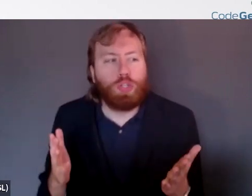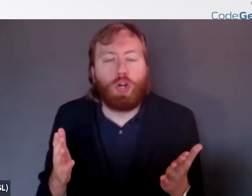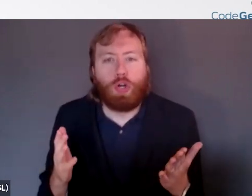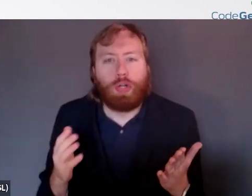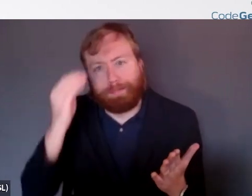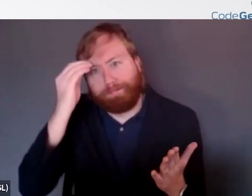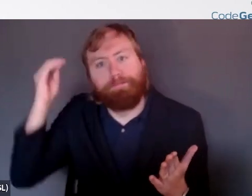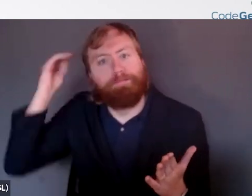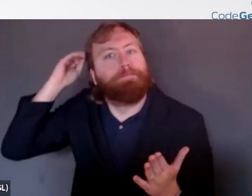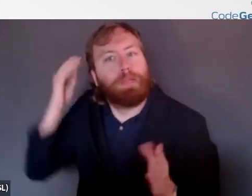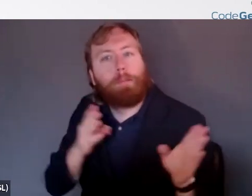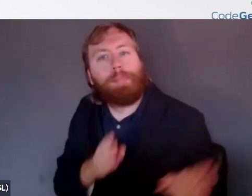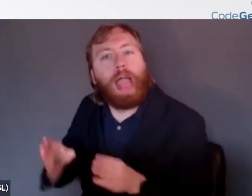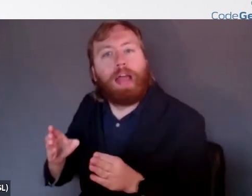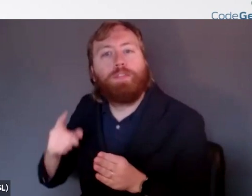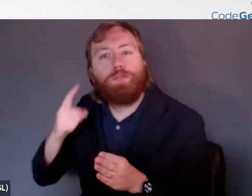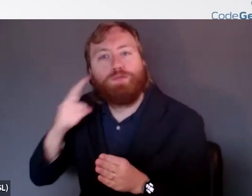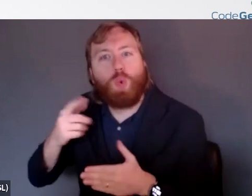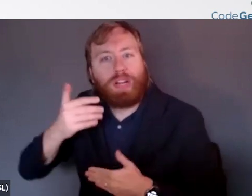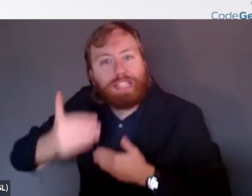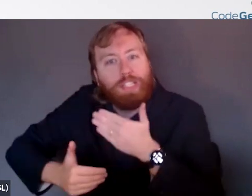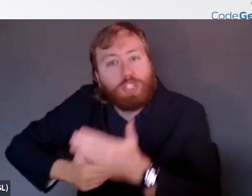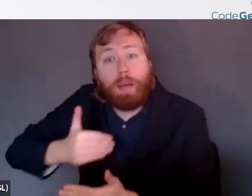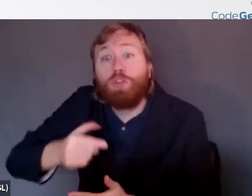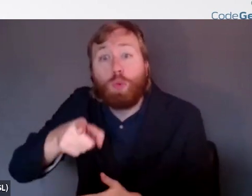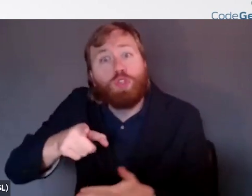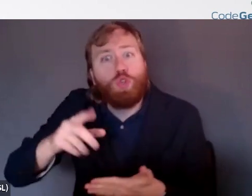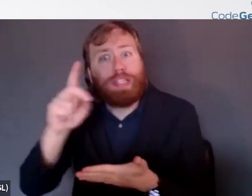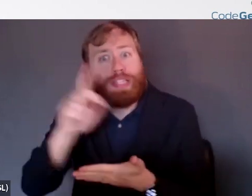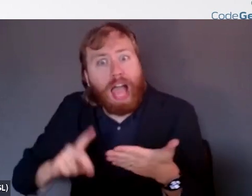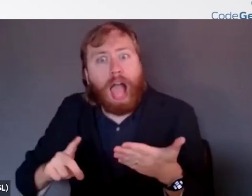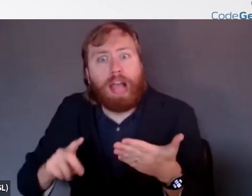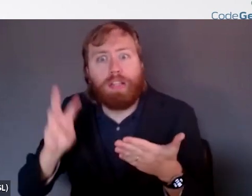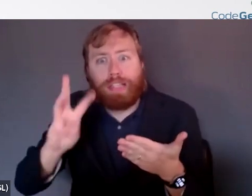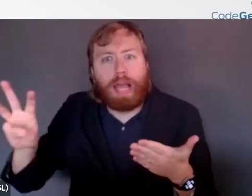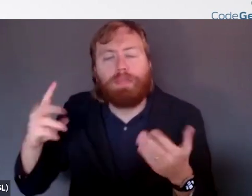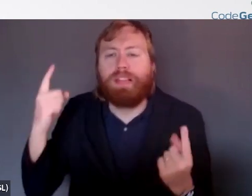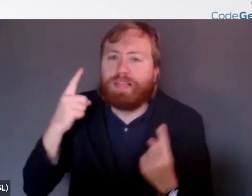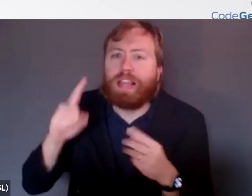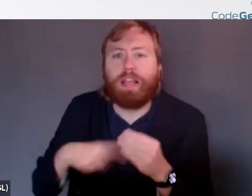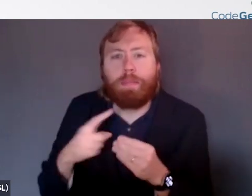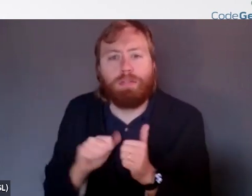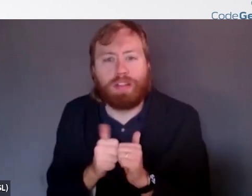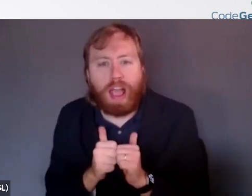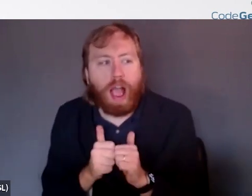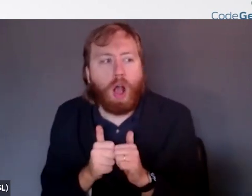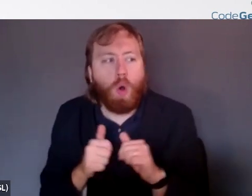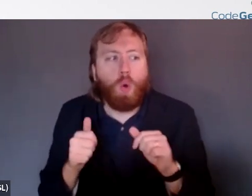so that as you're designing the site, you're thinking about how users with screen readers are going to interact,